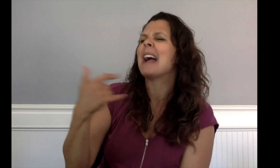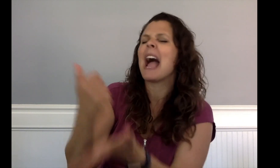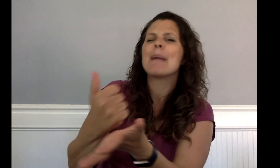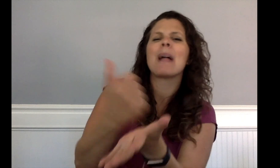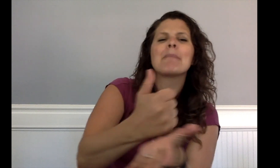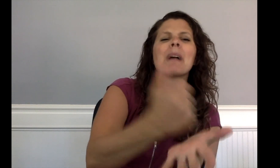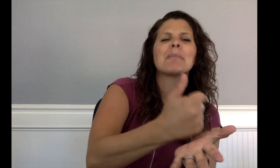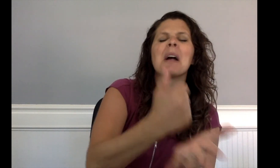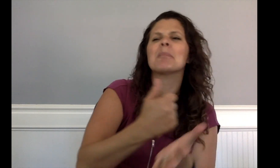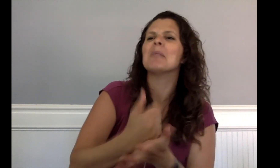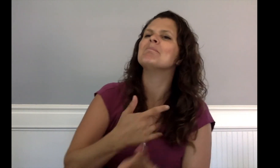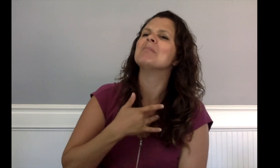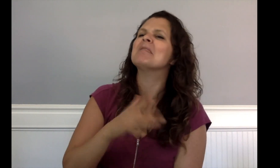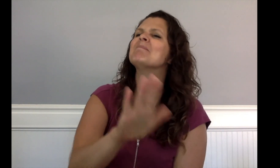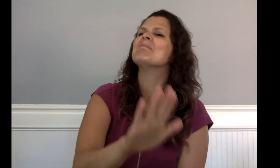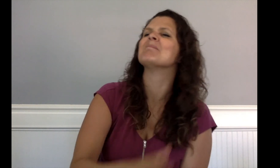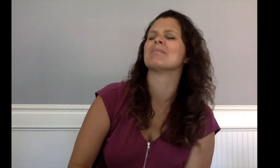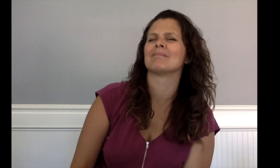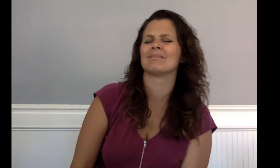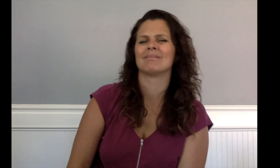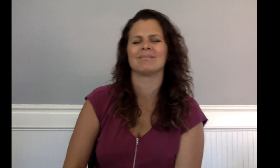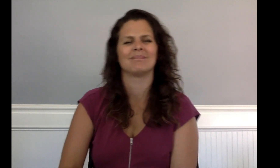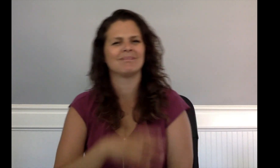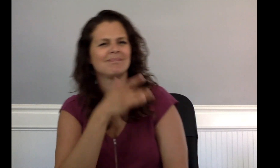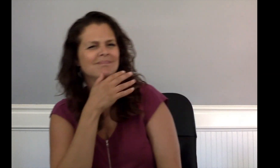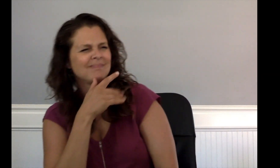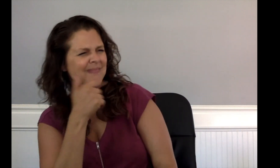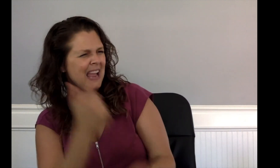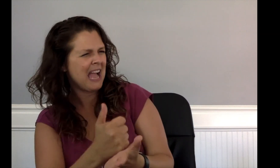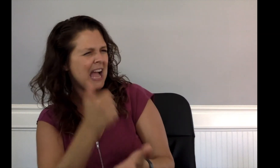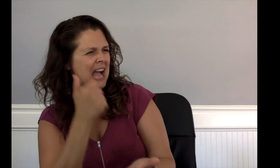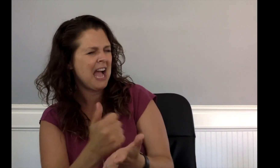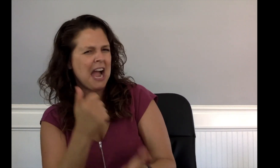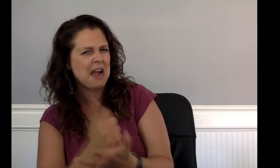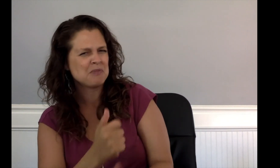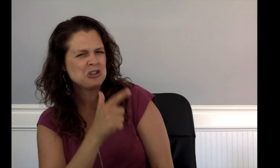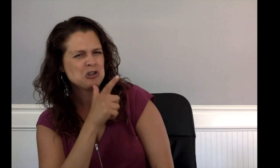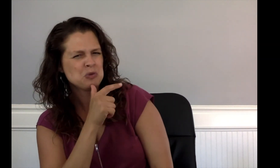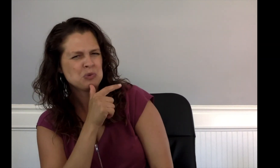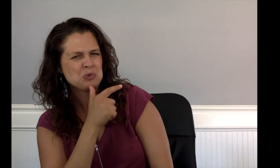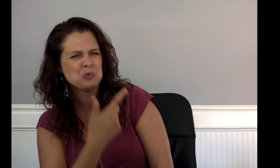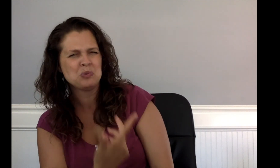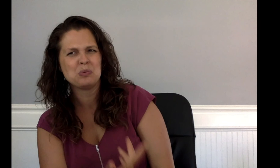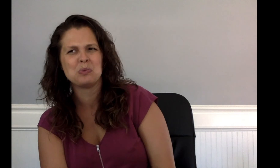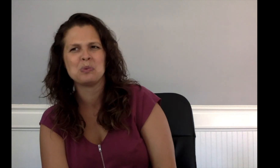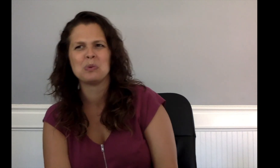“Right now they’re helping in South Africa.” “Helping who? ”